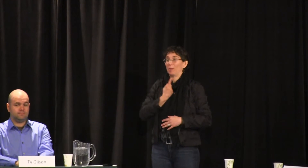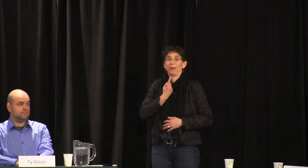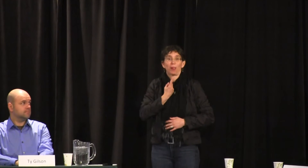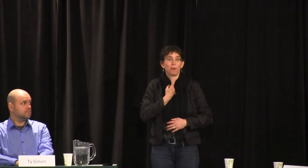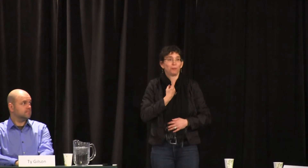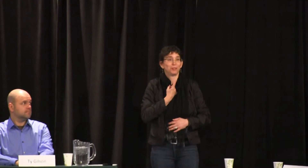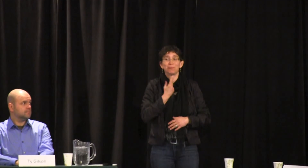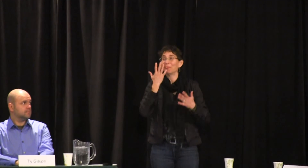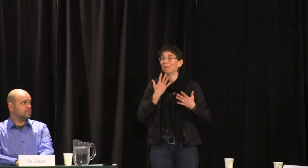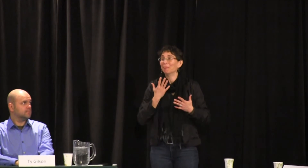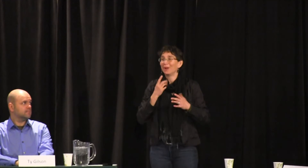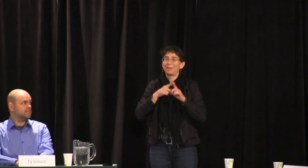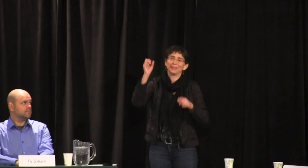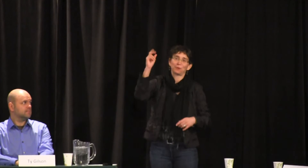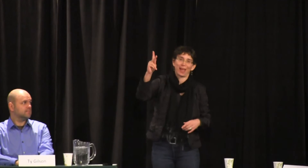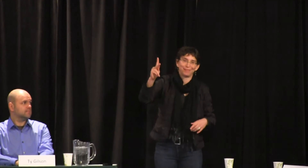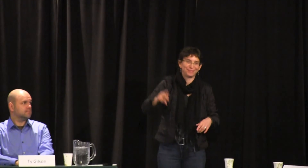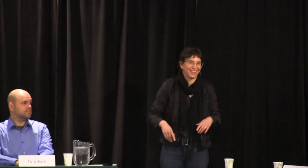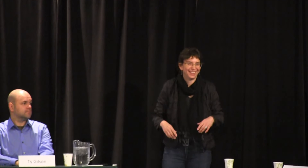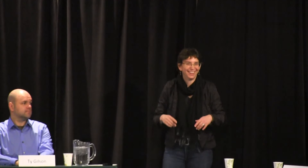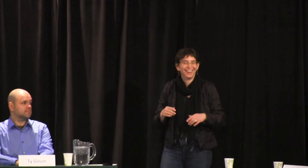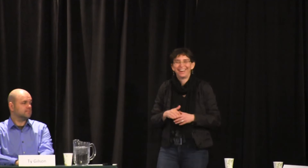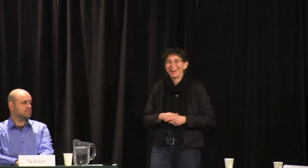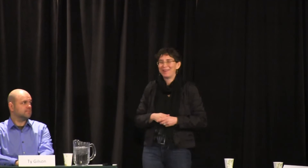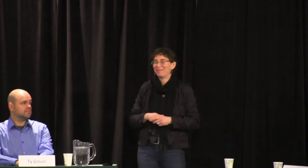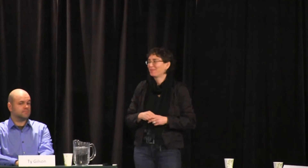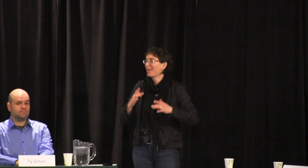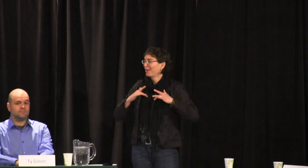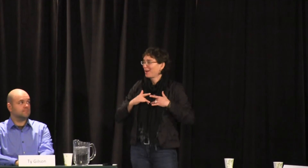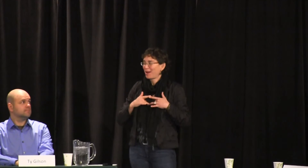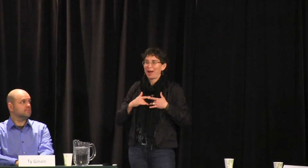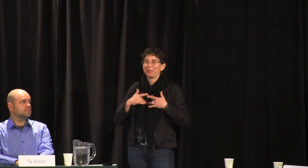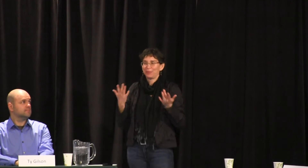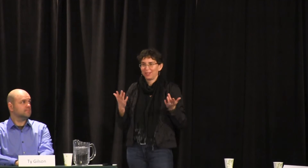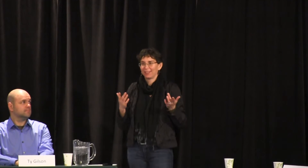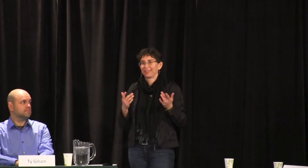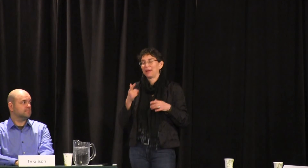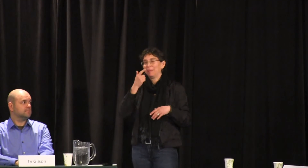this morning, so I will be doing this solo. And that's okay.